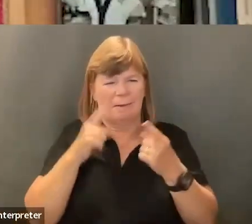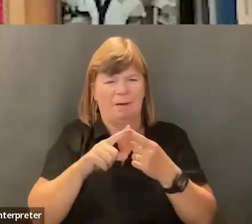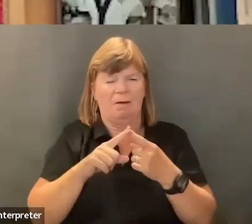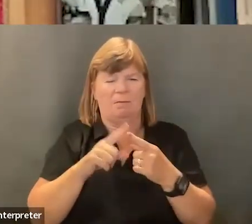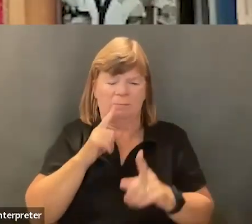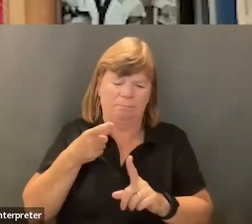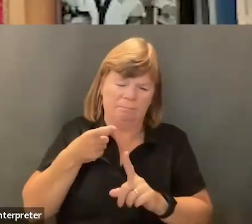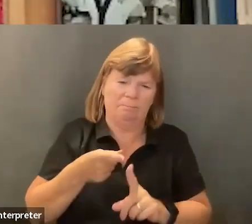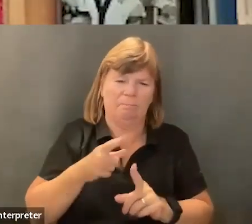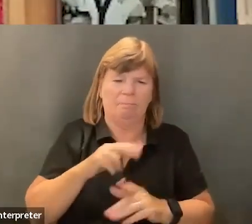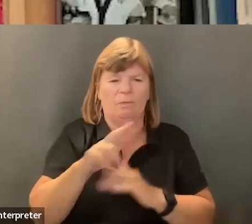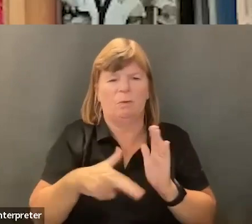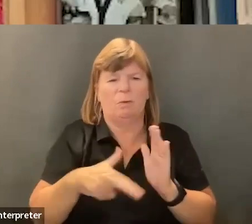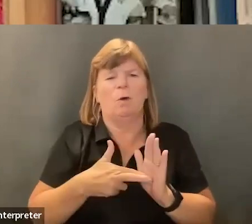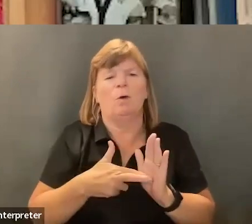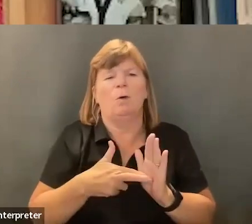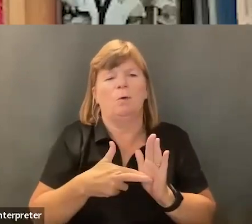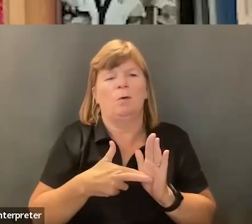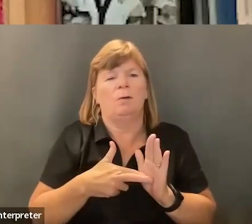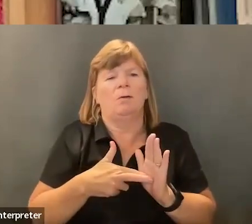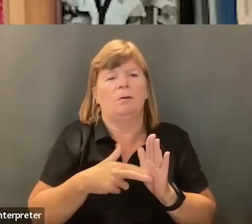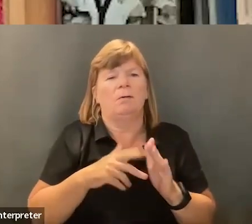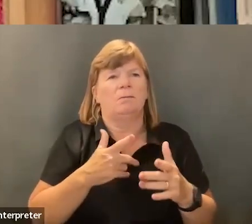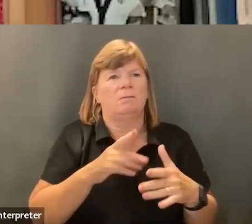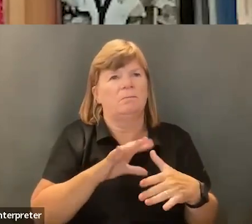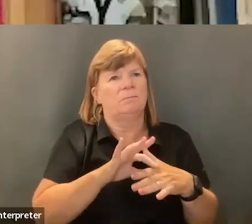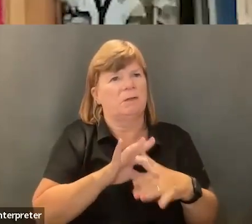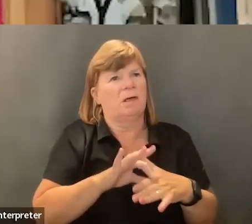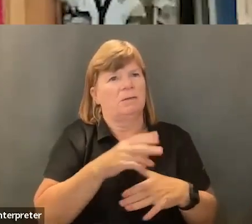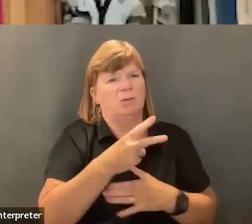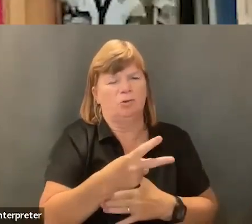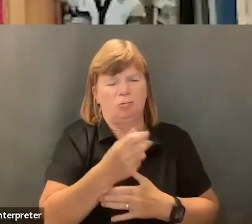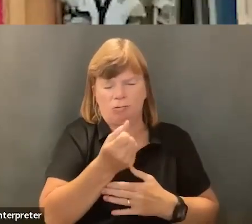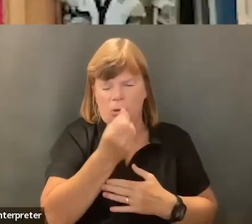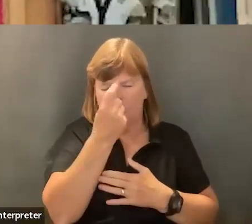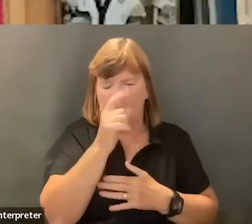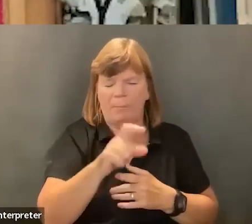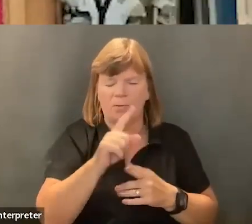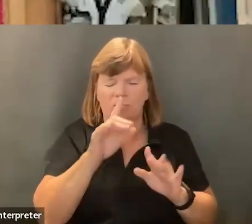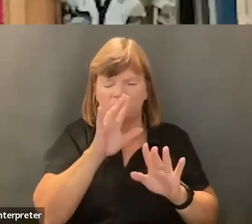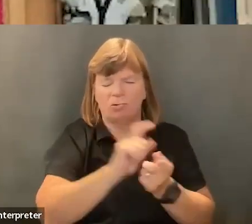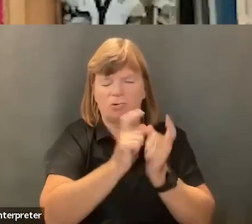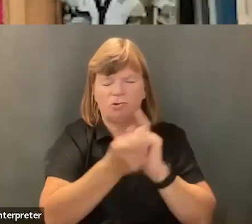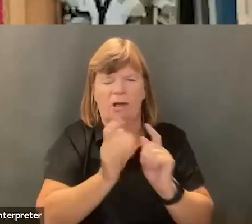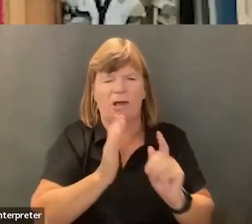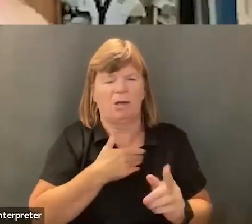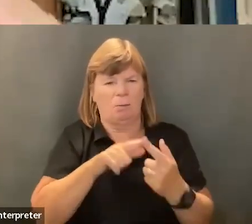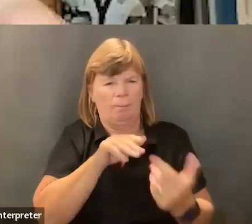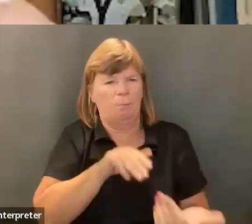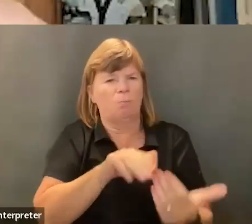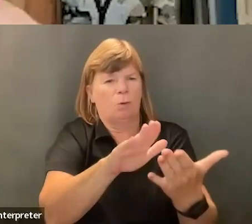of content to comprehension we need to really rethink what it when what is a student missing